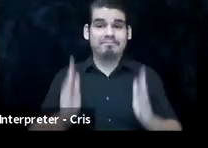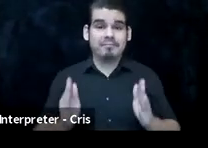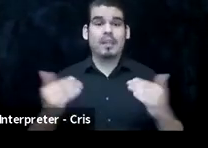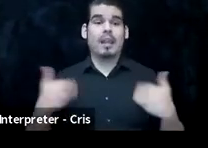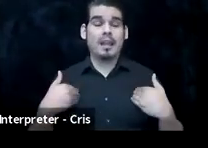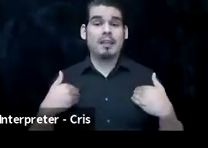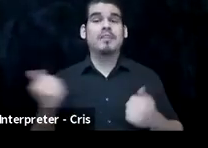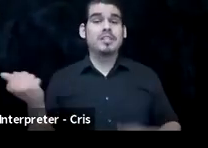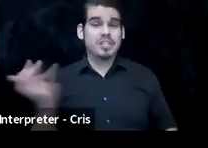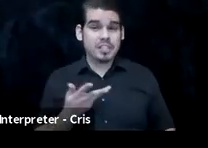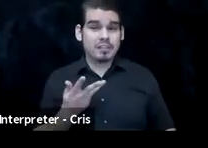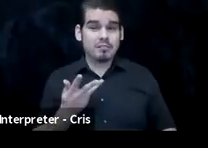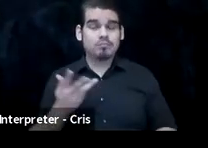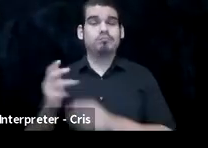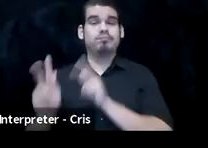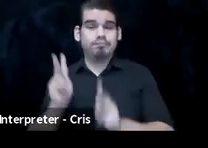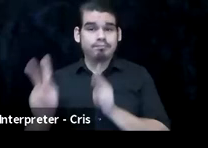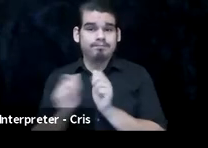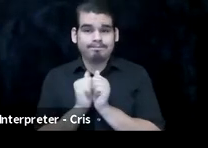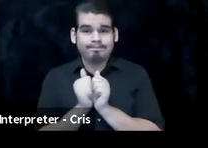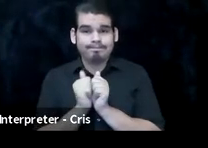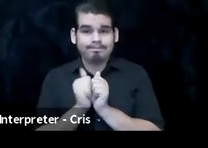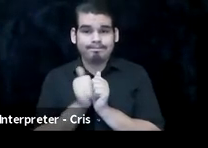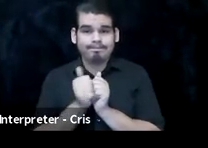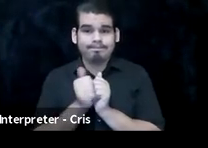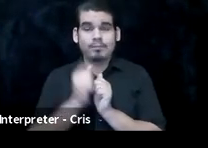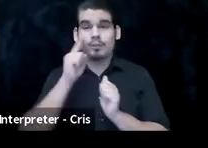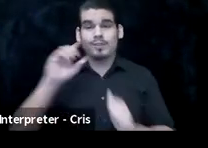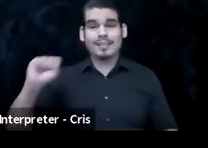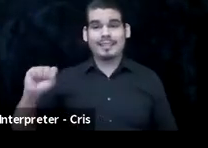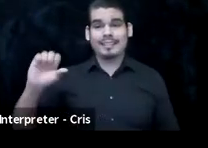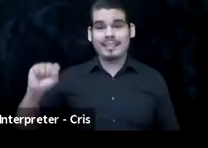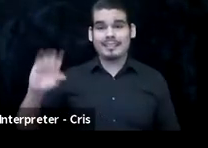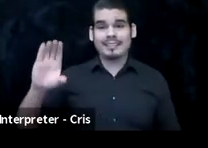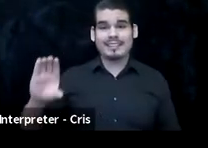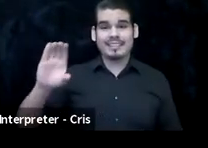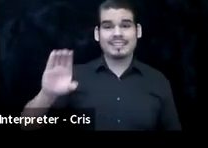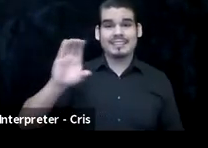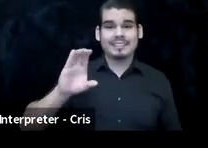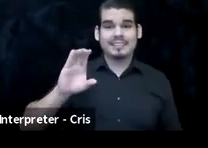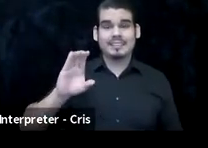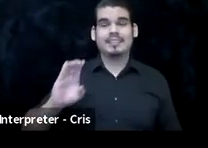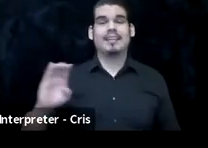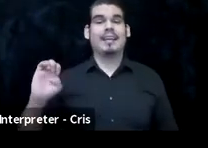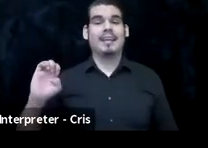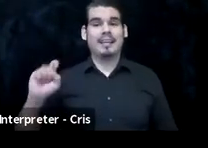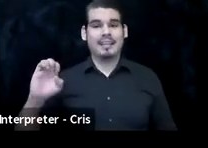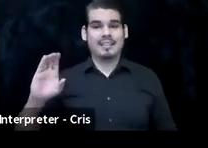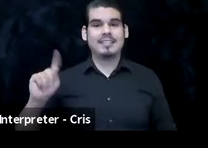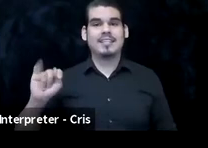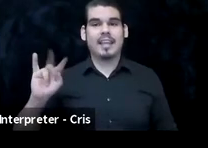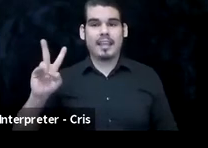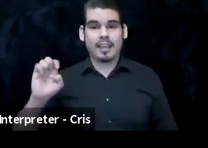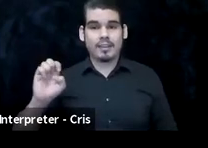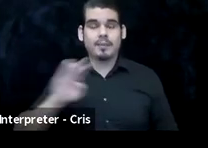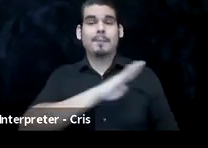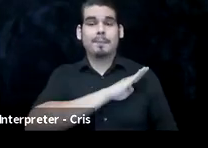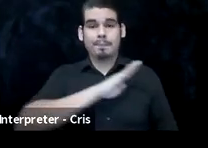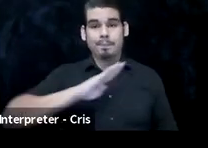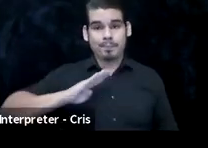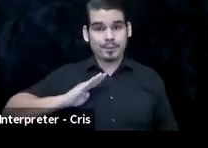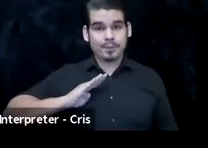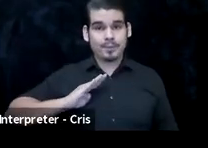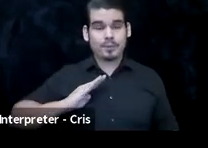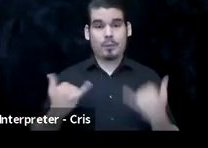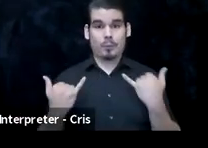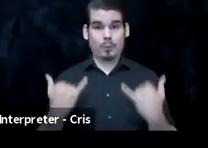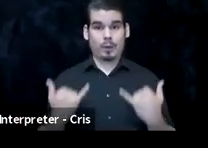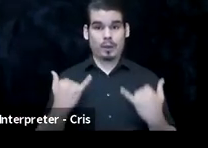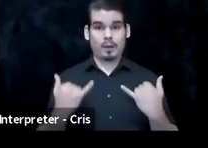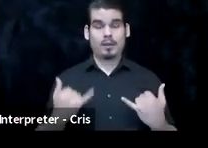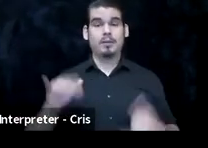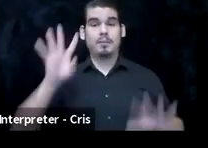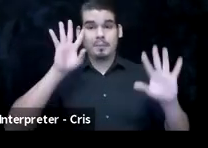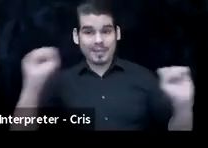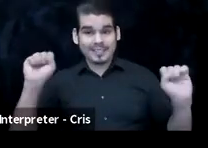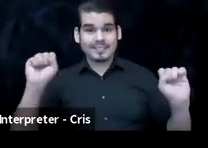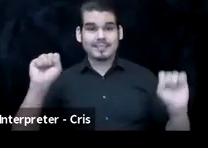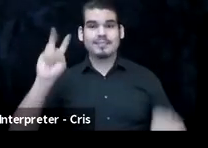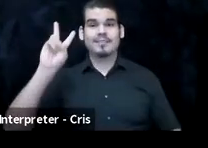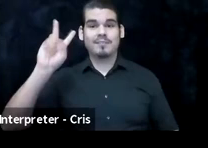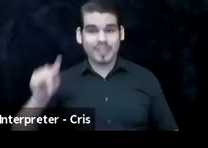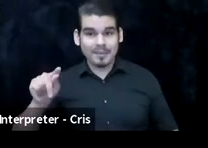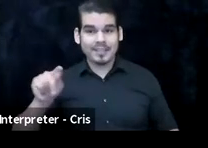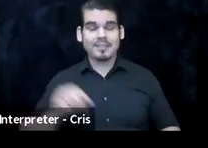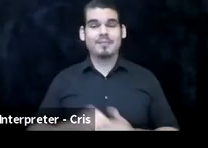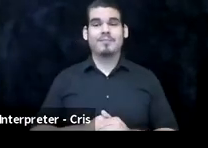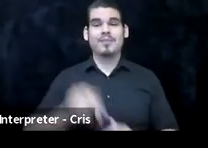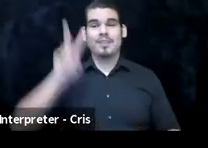Katherine Squire: Take take positions on the SS triple c's statewide Executive Board for the next year, so all the positions that we currently have President VP our VP la BP are a.